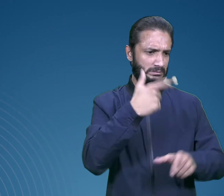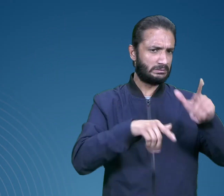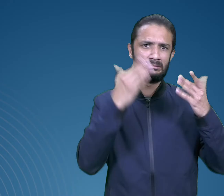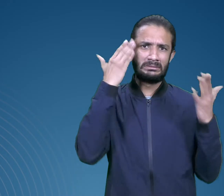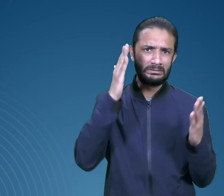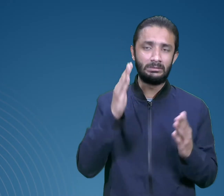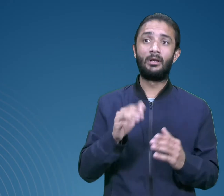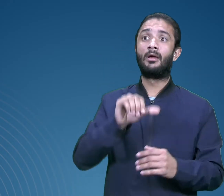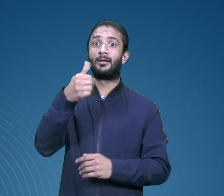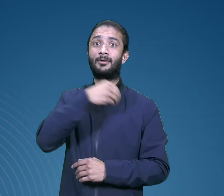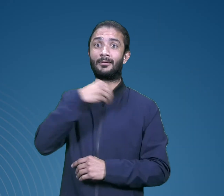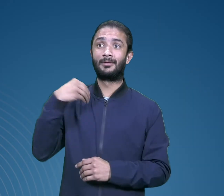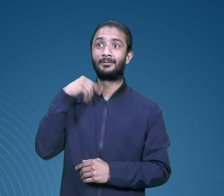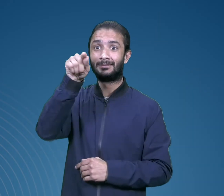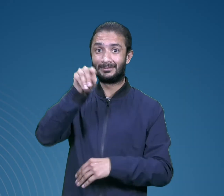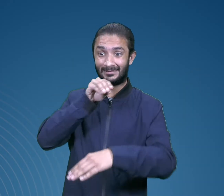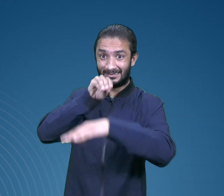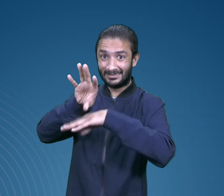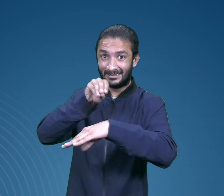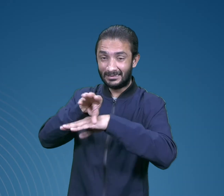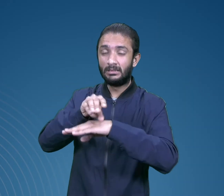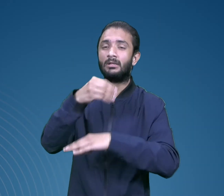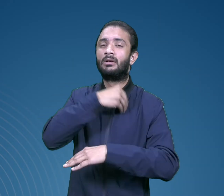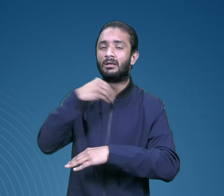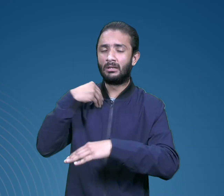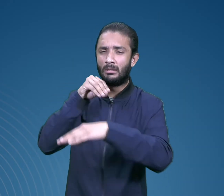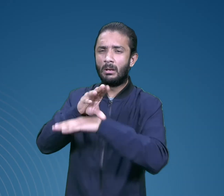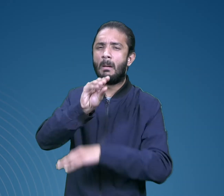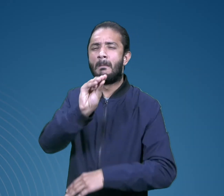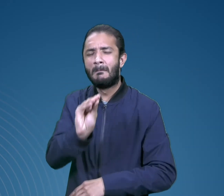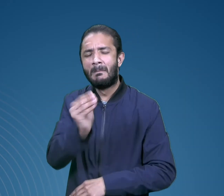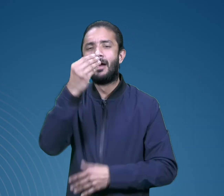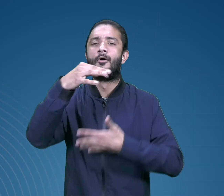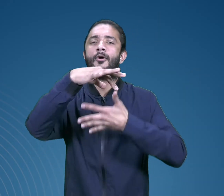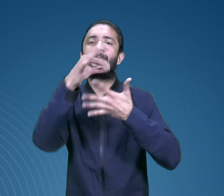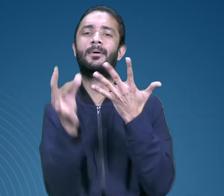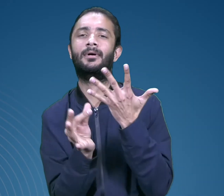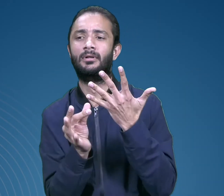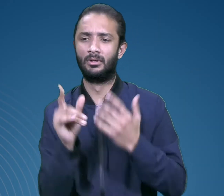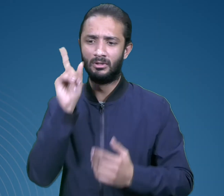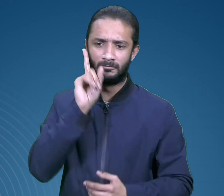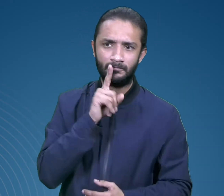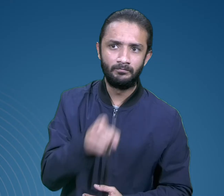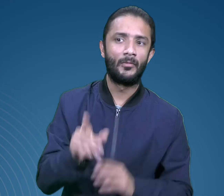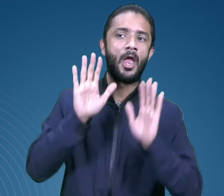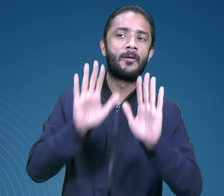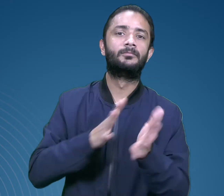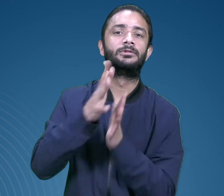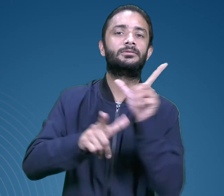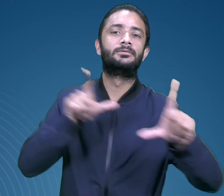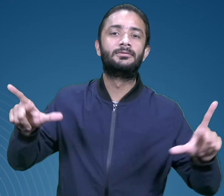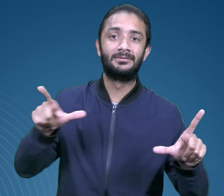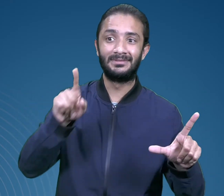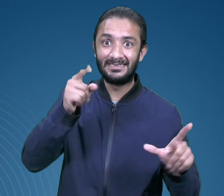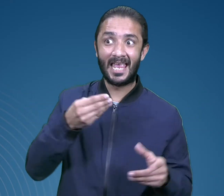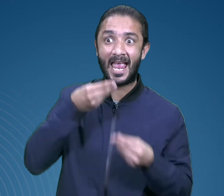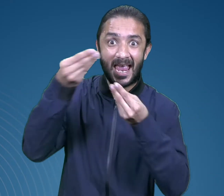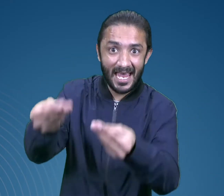decide which is the appropriate language for their deaf child. Medical experts have an important role in informing parents about all communication